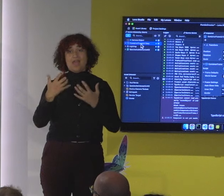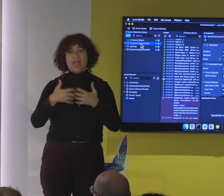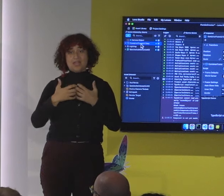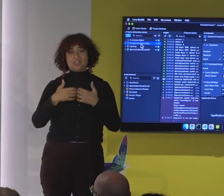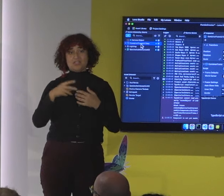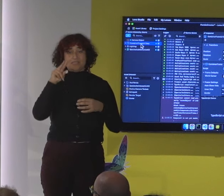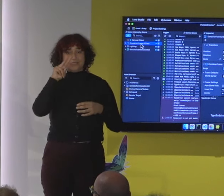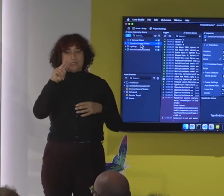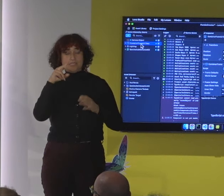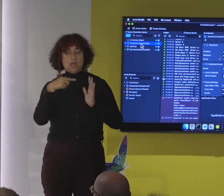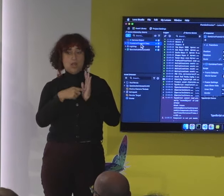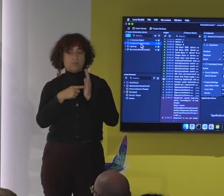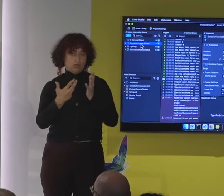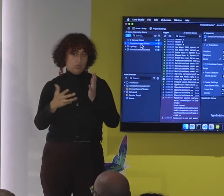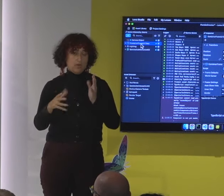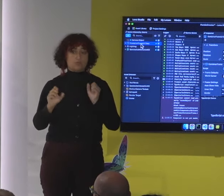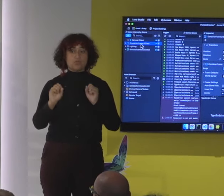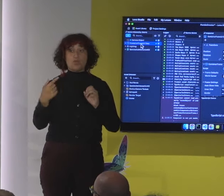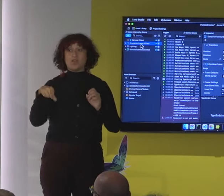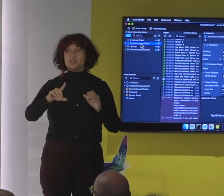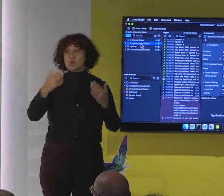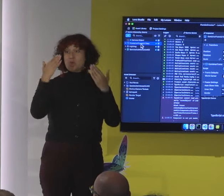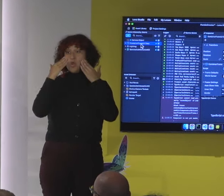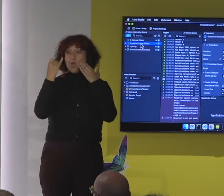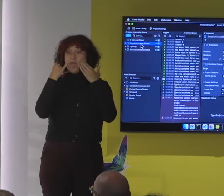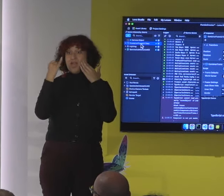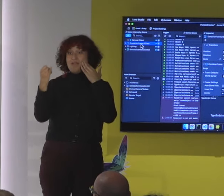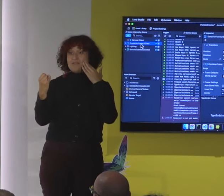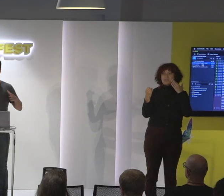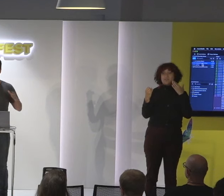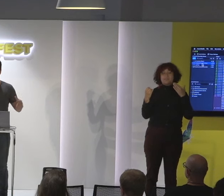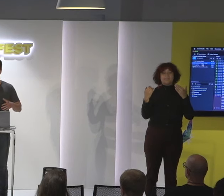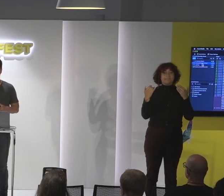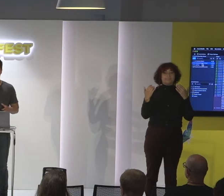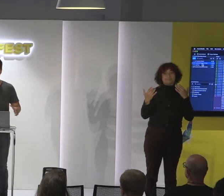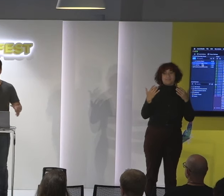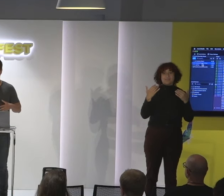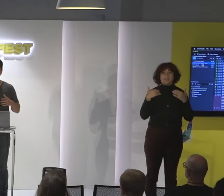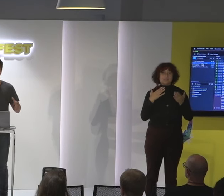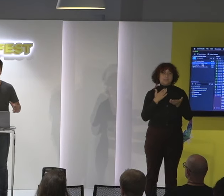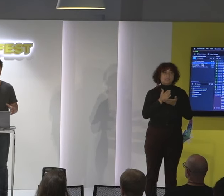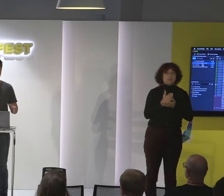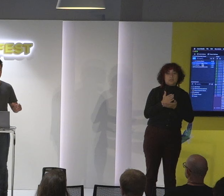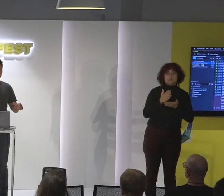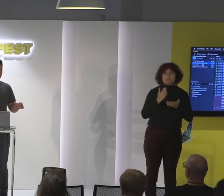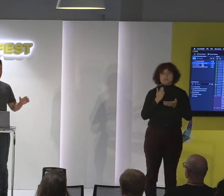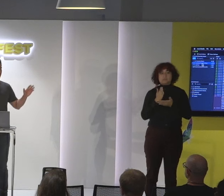in the scene hierarchy. So, as you know, if you're attending this talk, you're kind of an intermediate to advanced developer at this point.